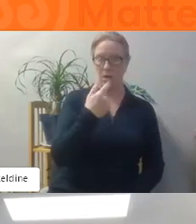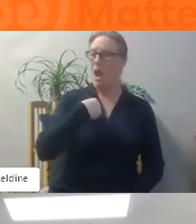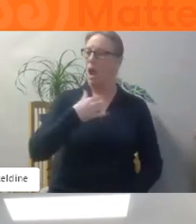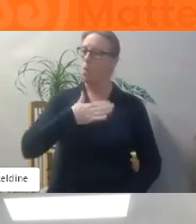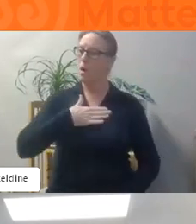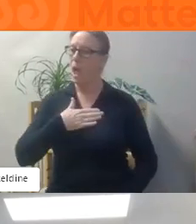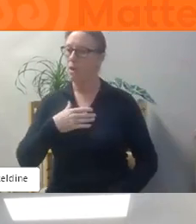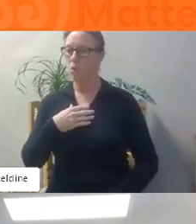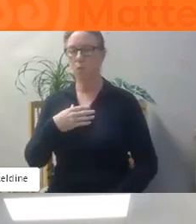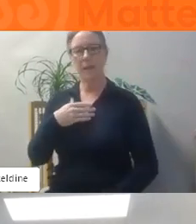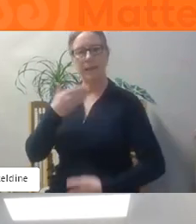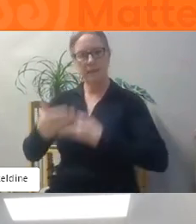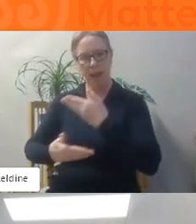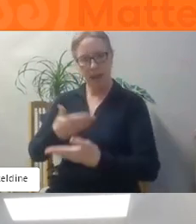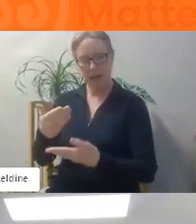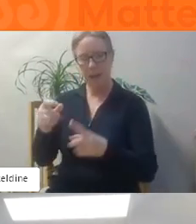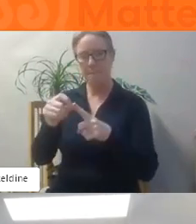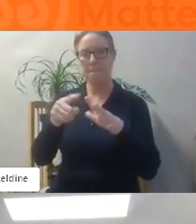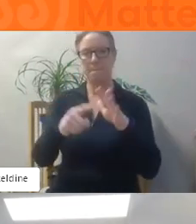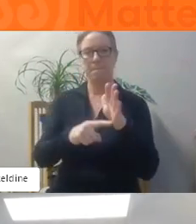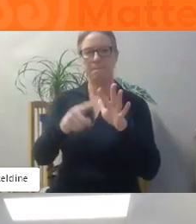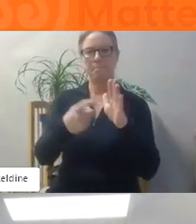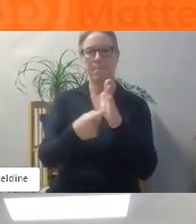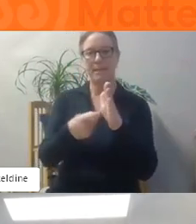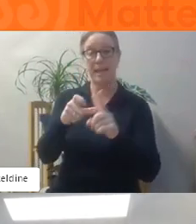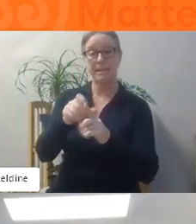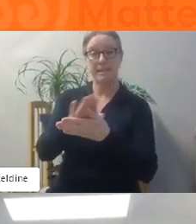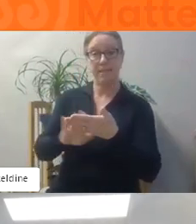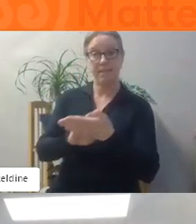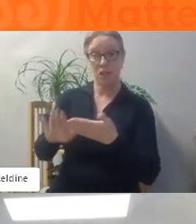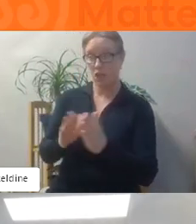to Peter's definition in his book Ethics and Education nearly 60